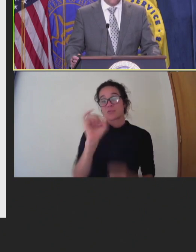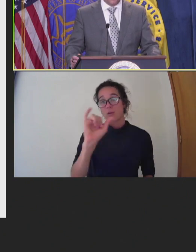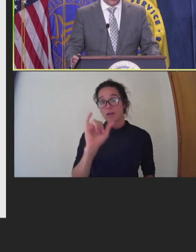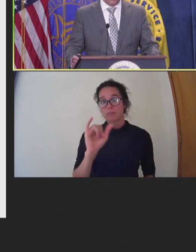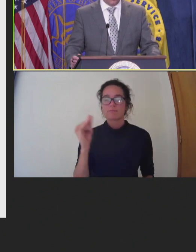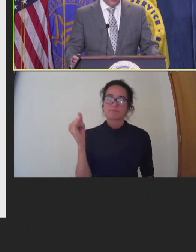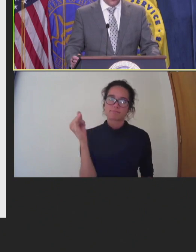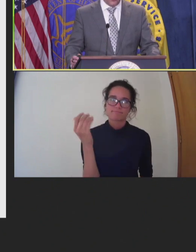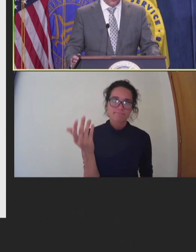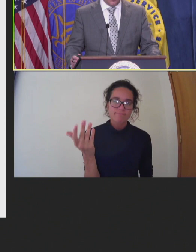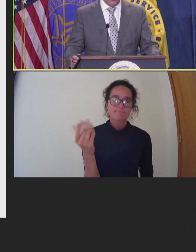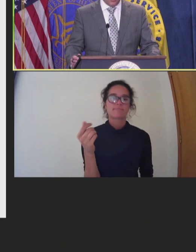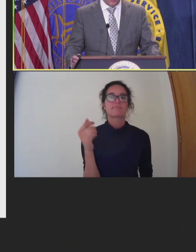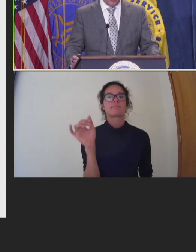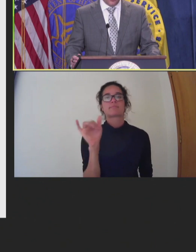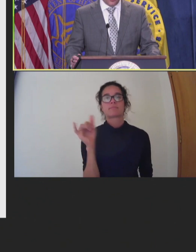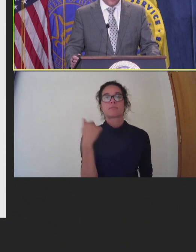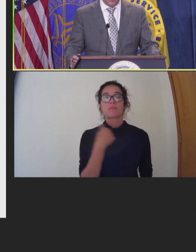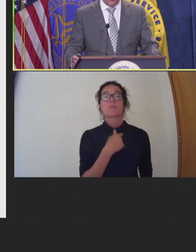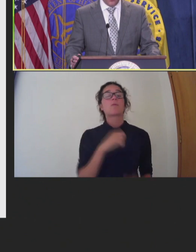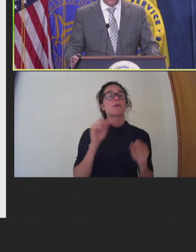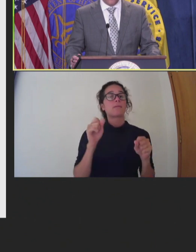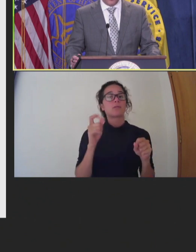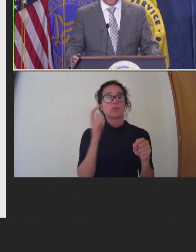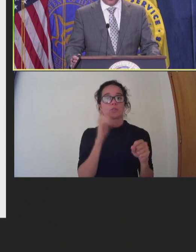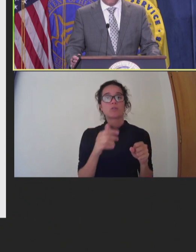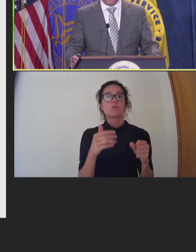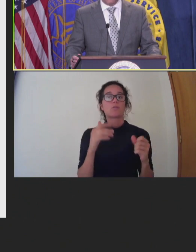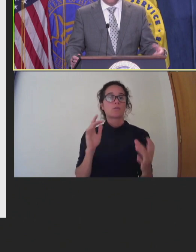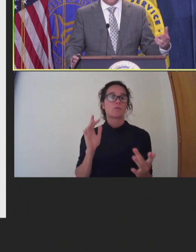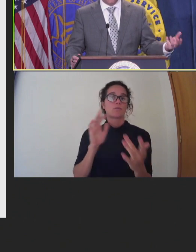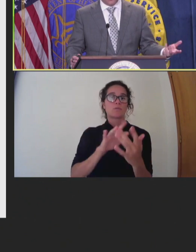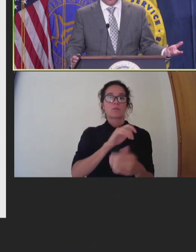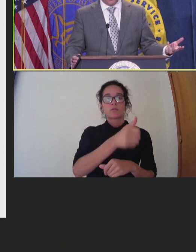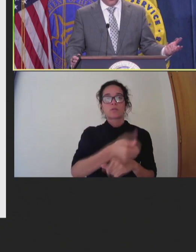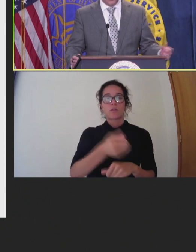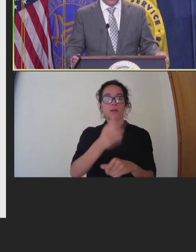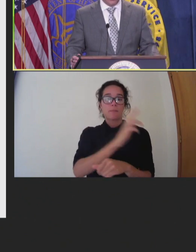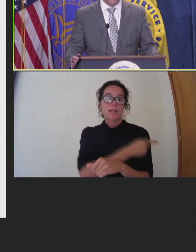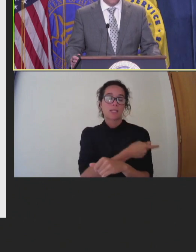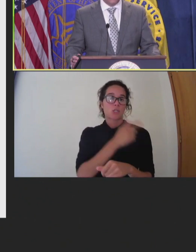an outreach to patients eligible for the MMR vaccine. That was a big win in this.